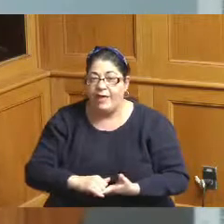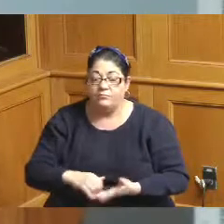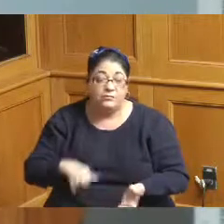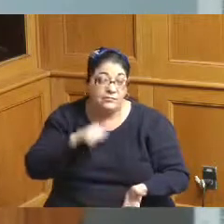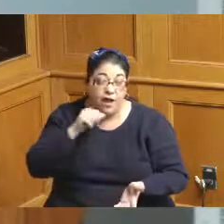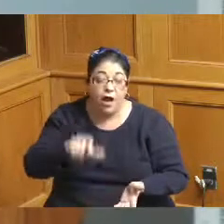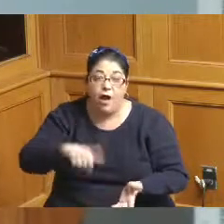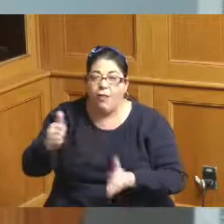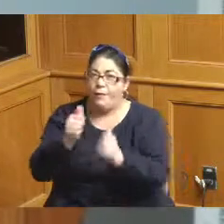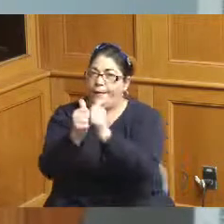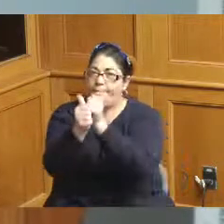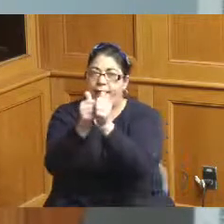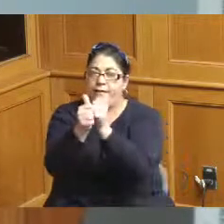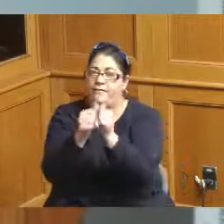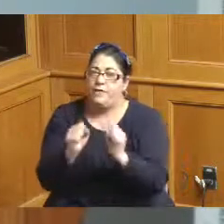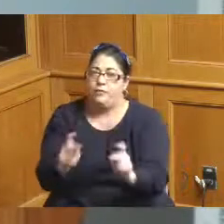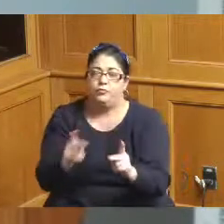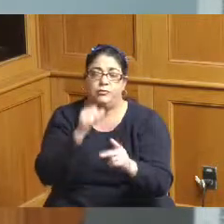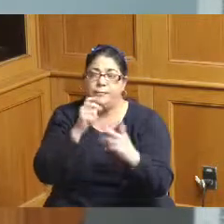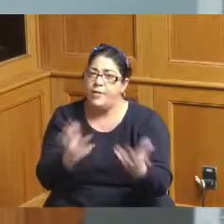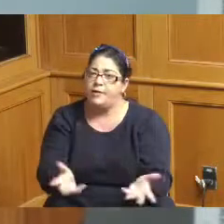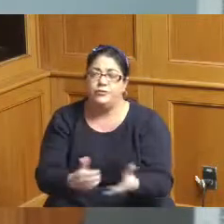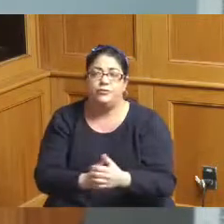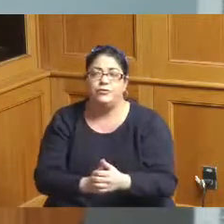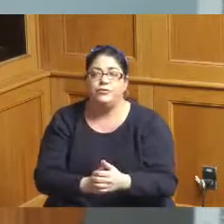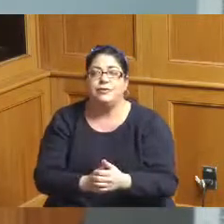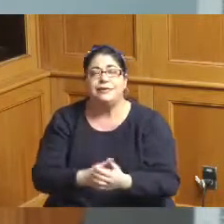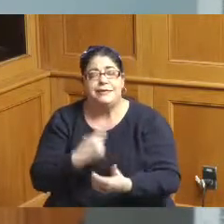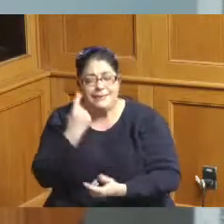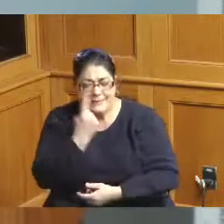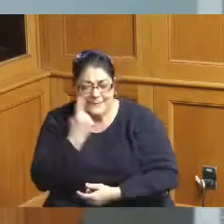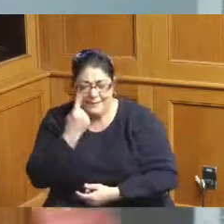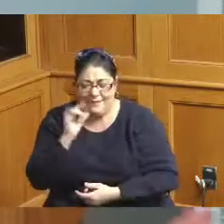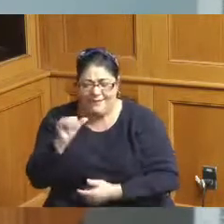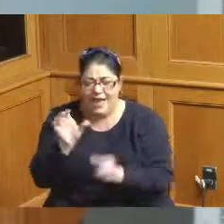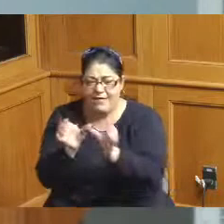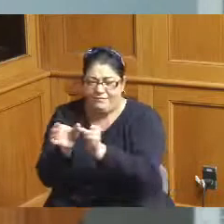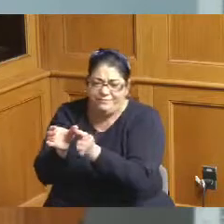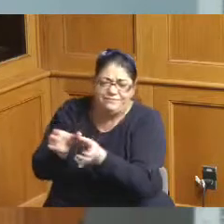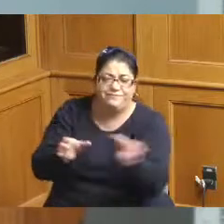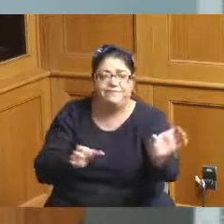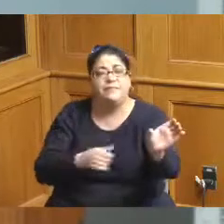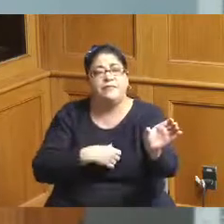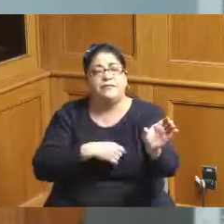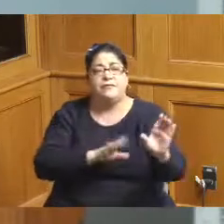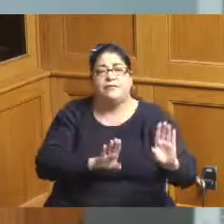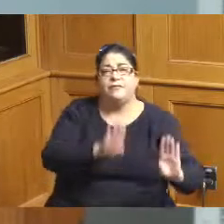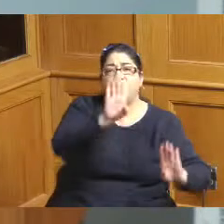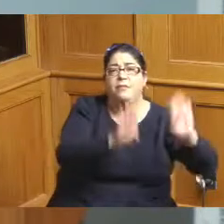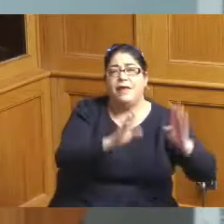so we're considering breaking that scope out and re-bidding it as early as next Wednesday